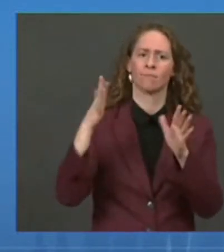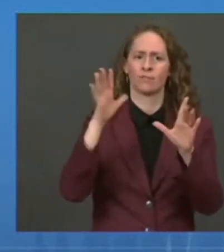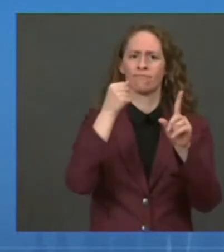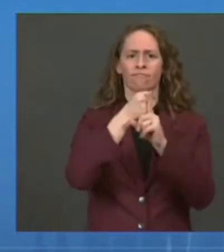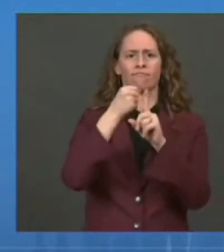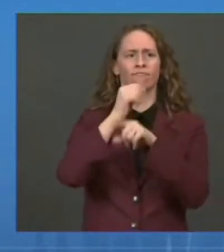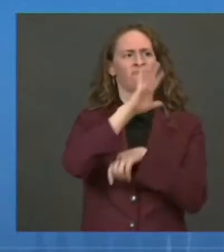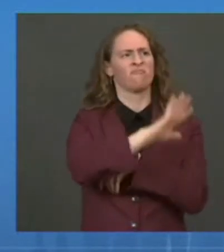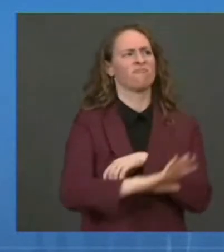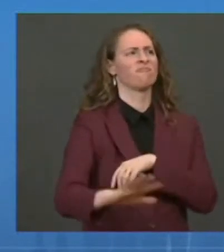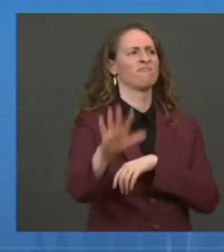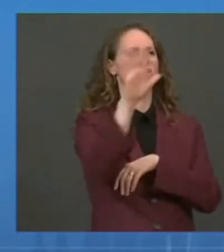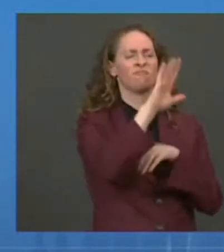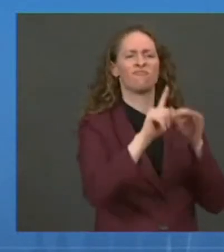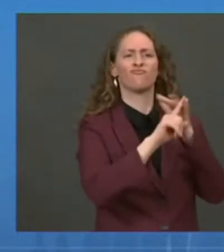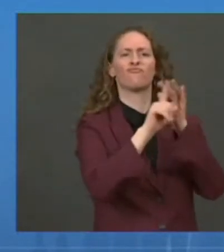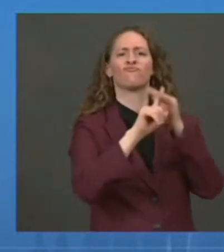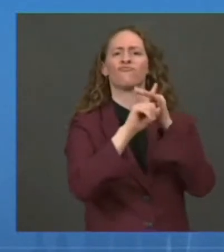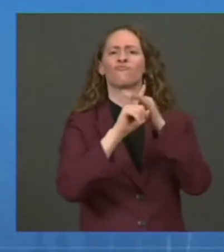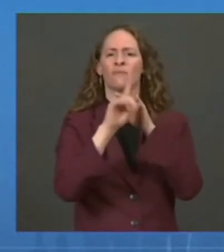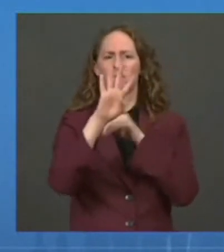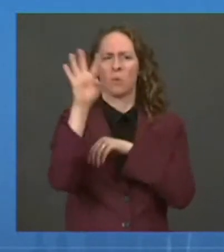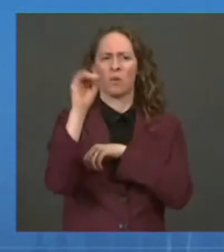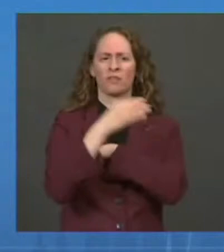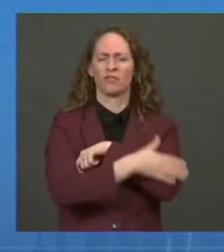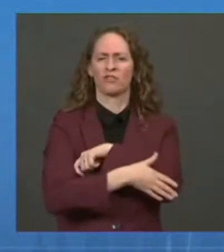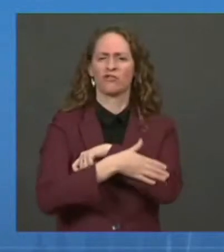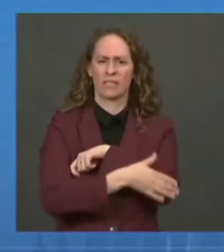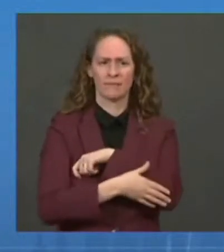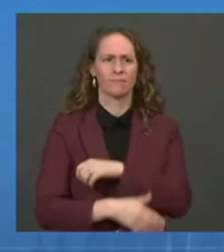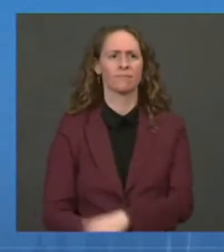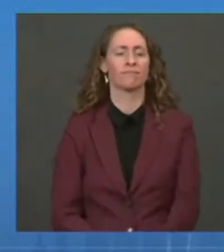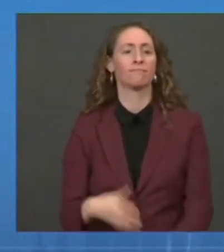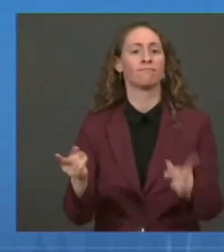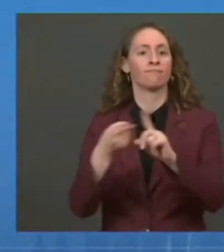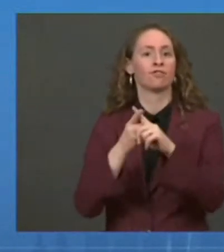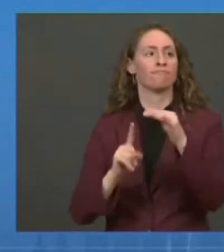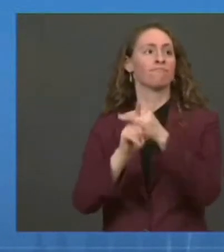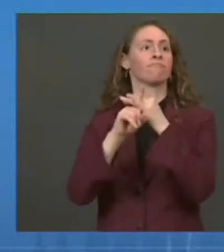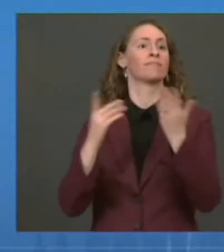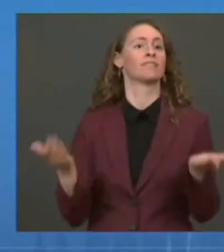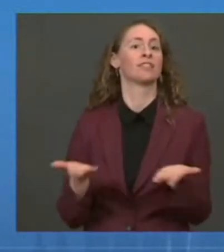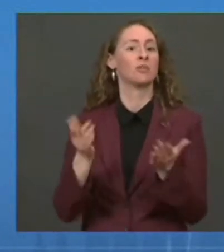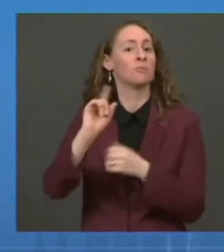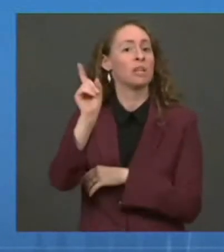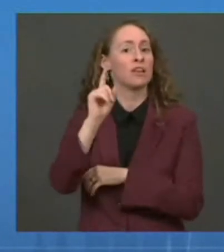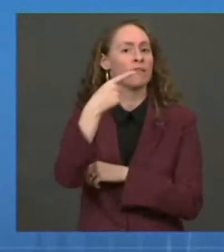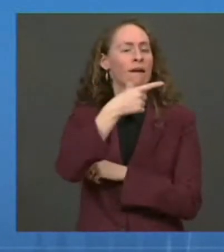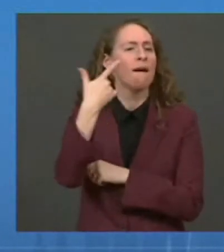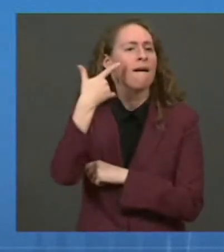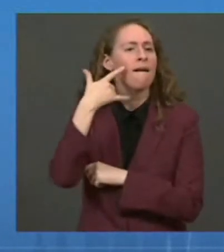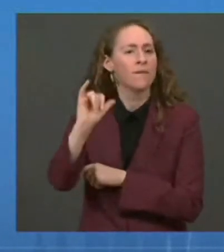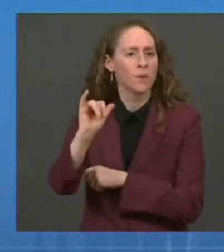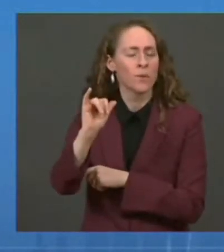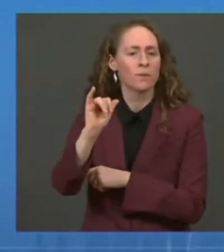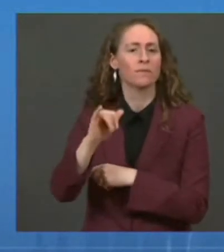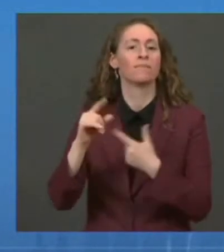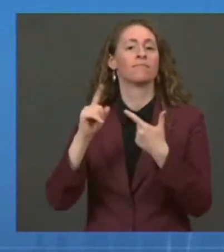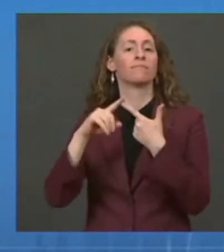COUNTRIES AND ON WEDNESDAY THE FIRST CONFIRMED CASE WAS DETECTED IN THE UNITED STATES